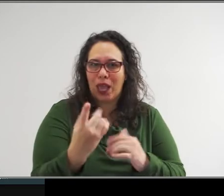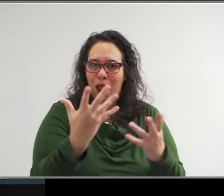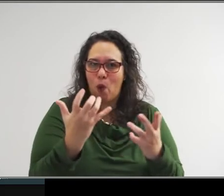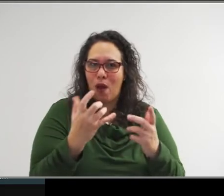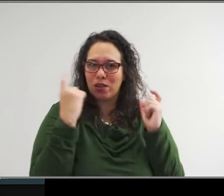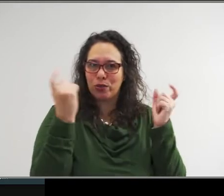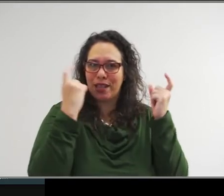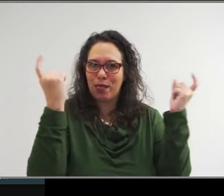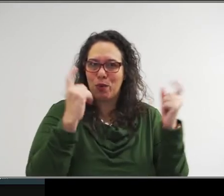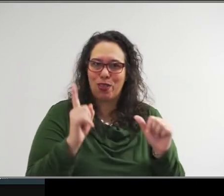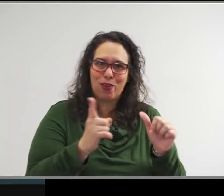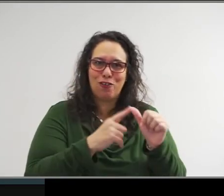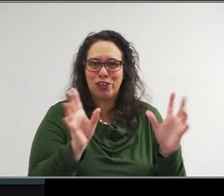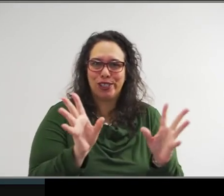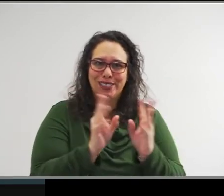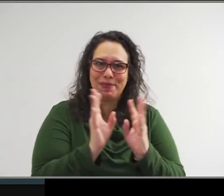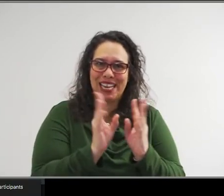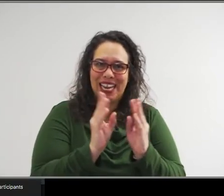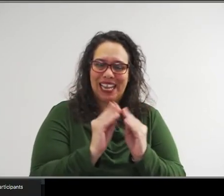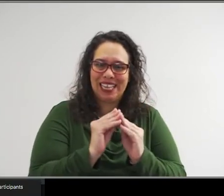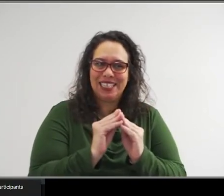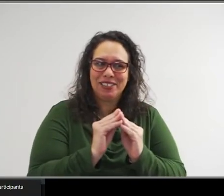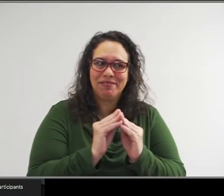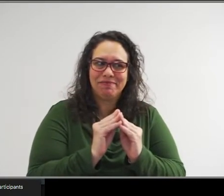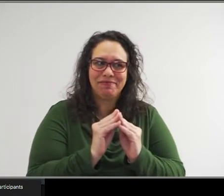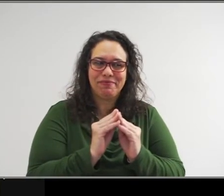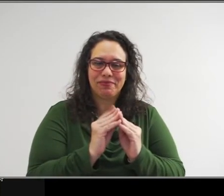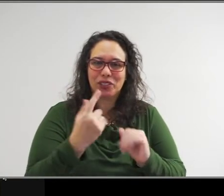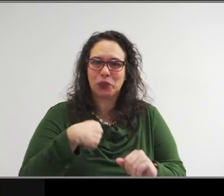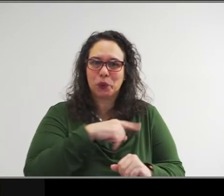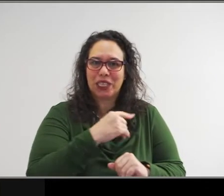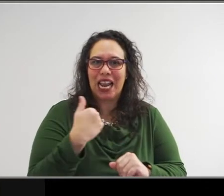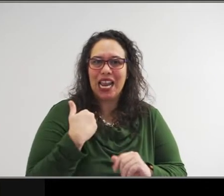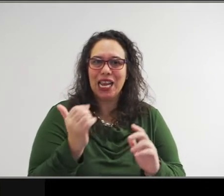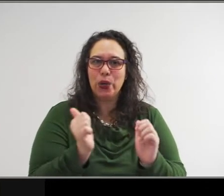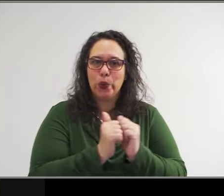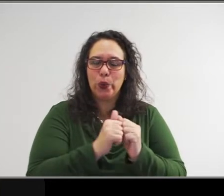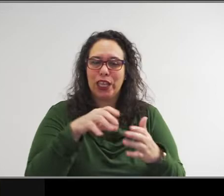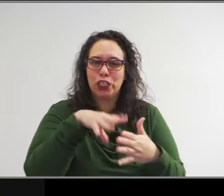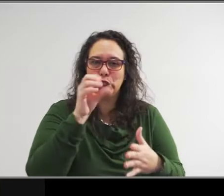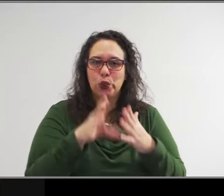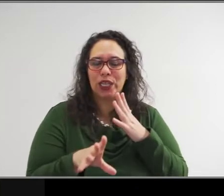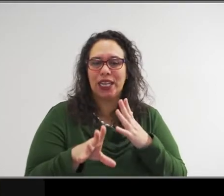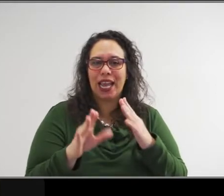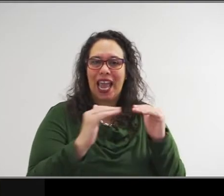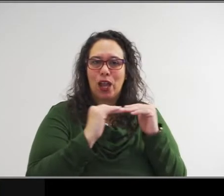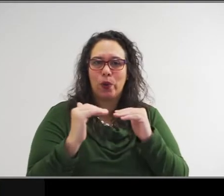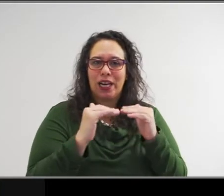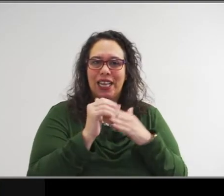the first meeting that we had with the student equity leadership team.